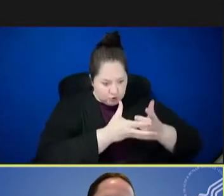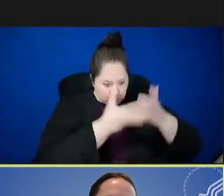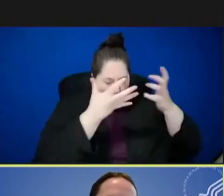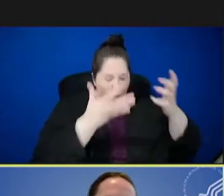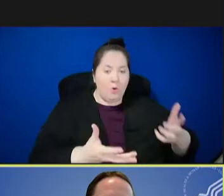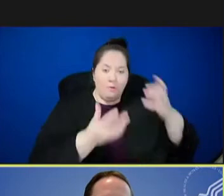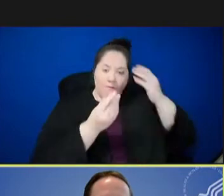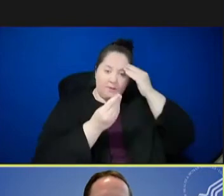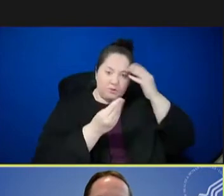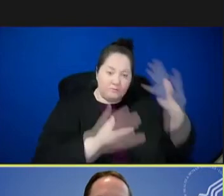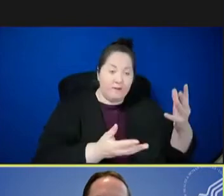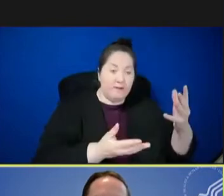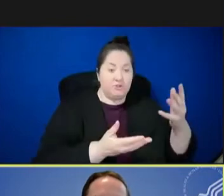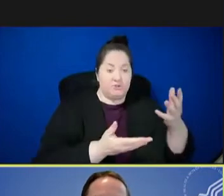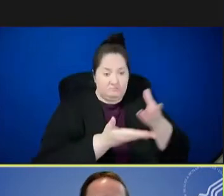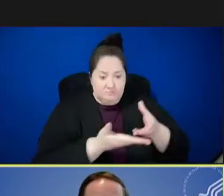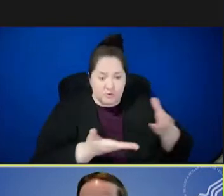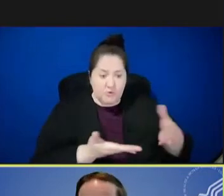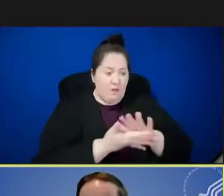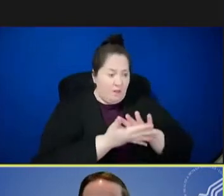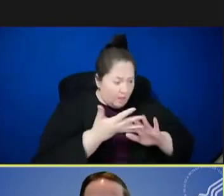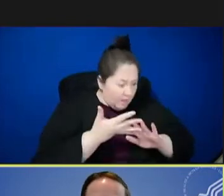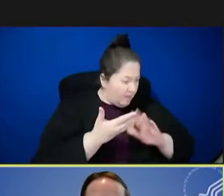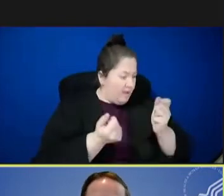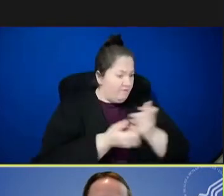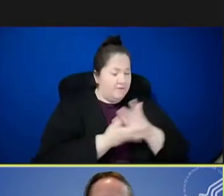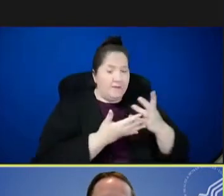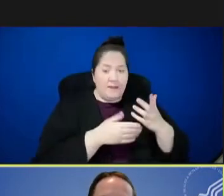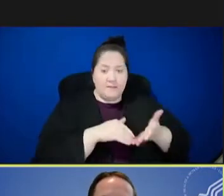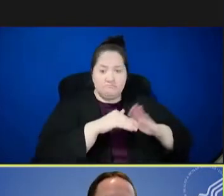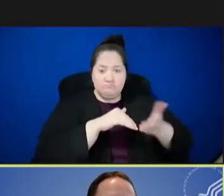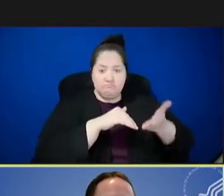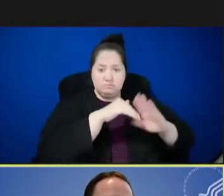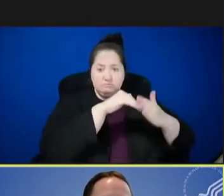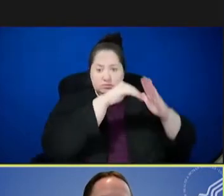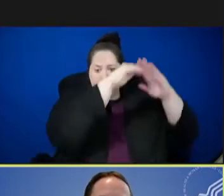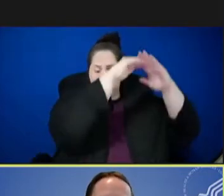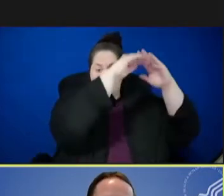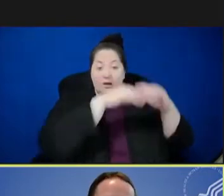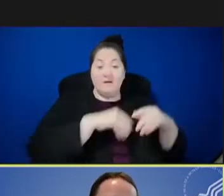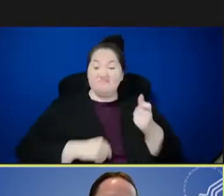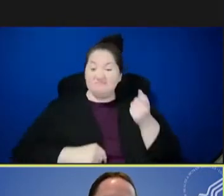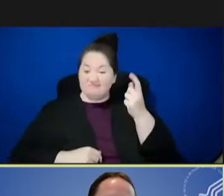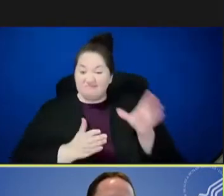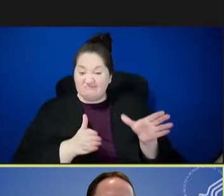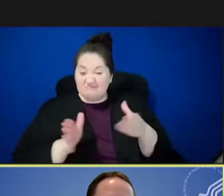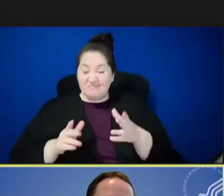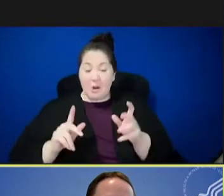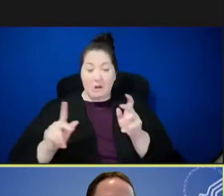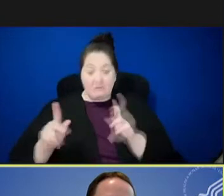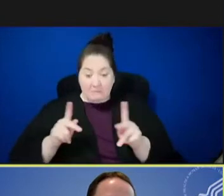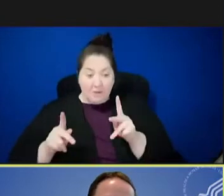and material on an ever-increasing basis. Our population, our workforce, the number of human